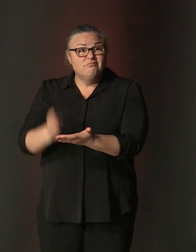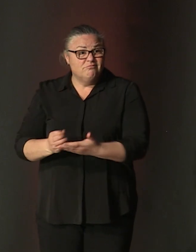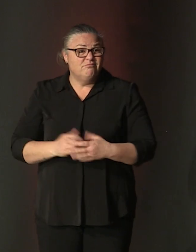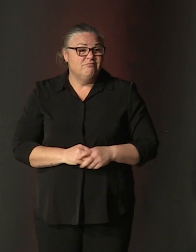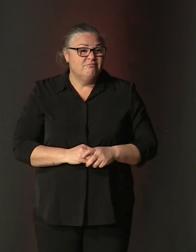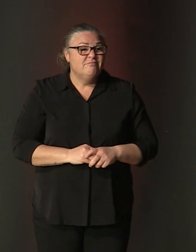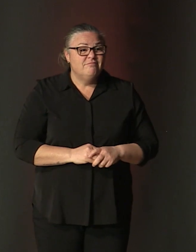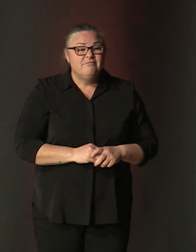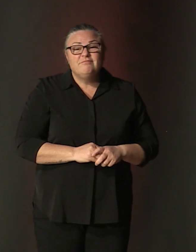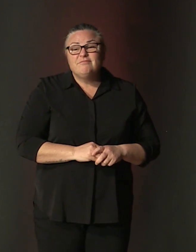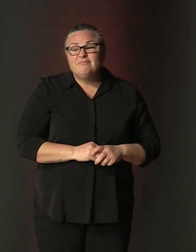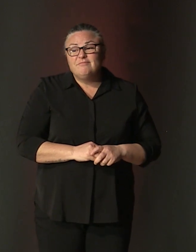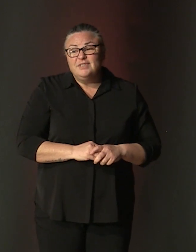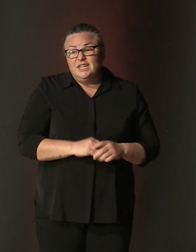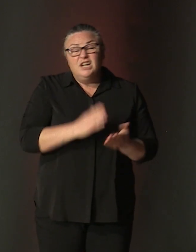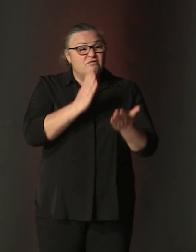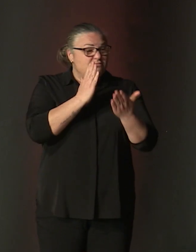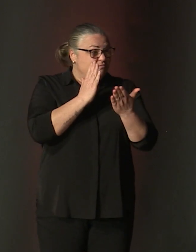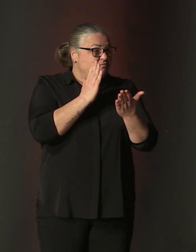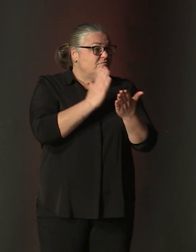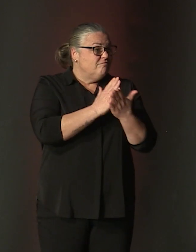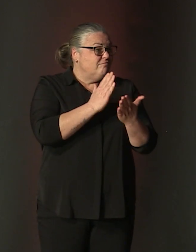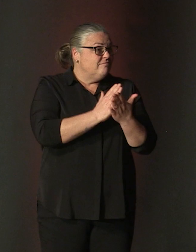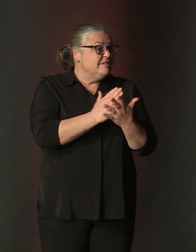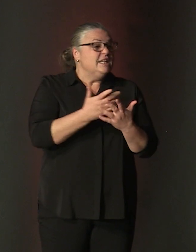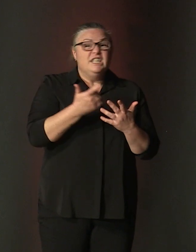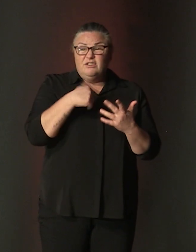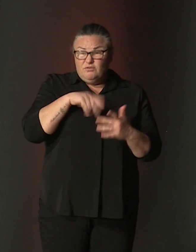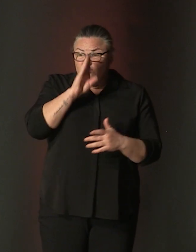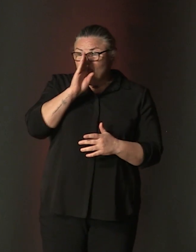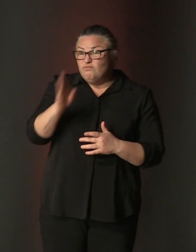What happens in nature is that forces such as the sun and wind